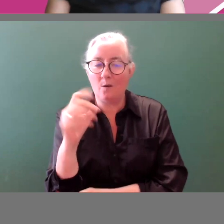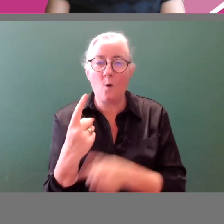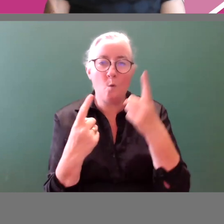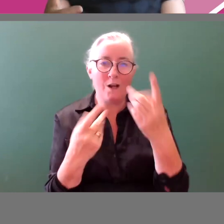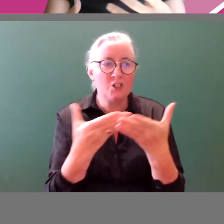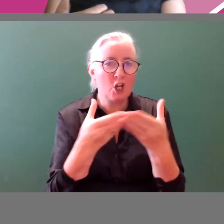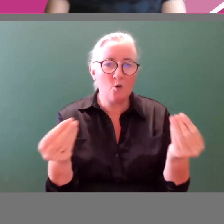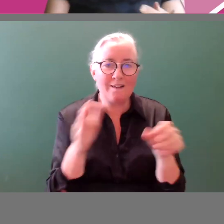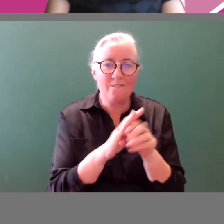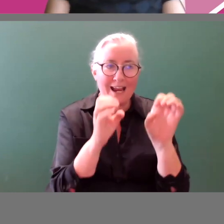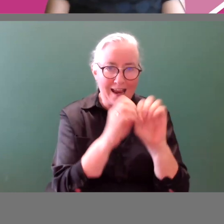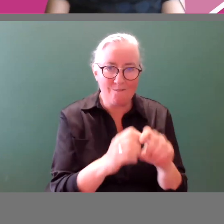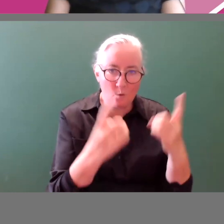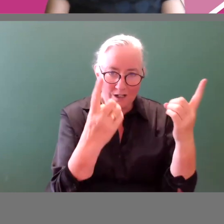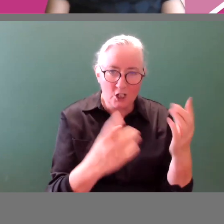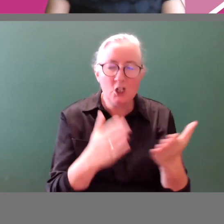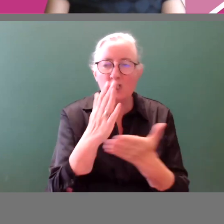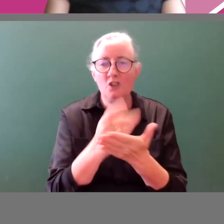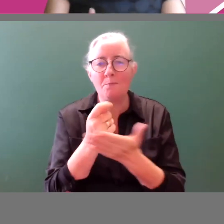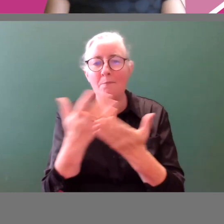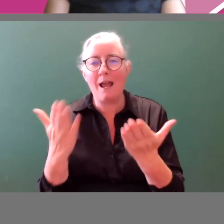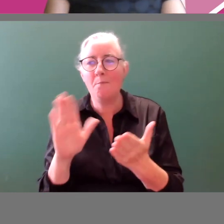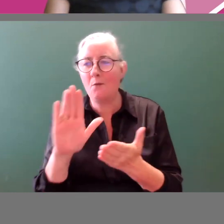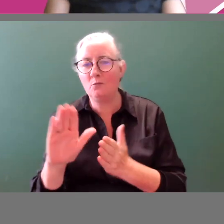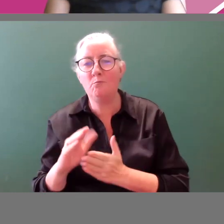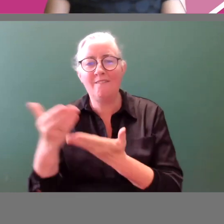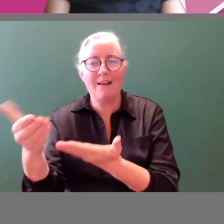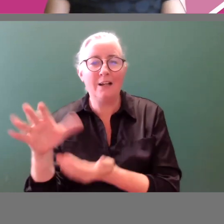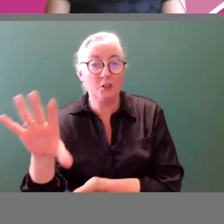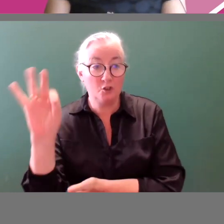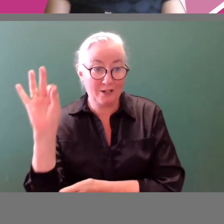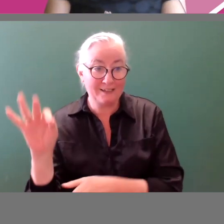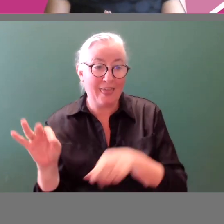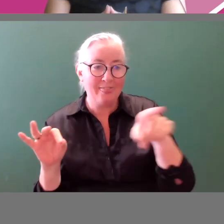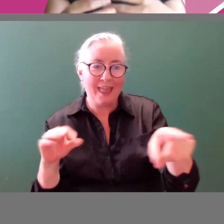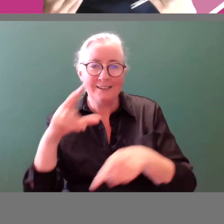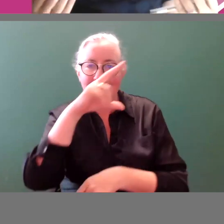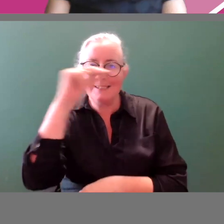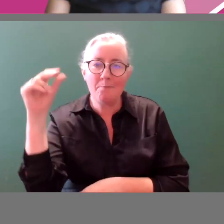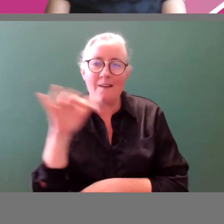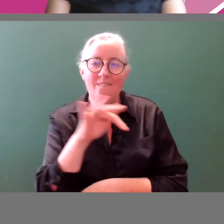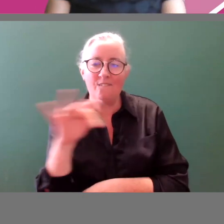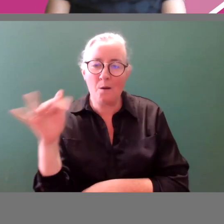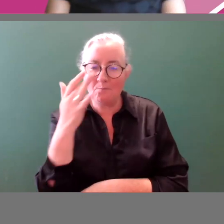needs but sometimes we need to provide choice. So the example is an informal breakout area in